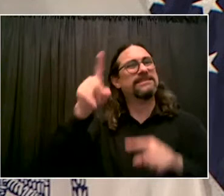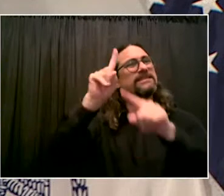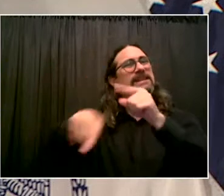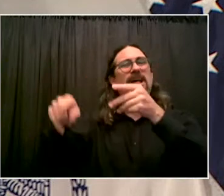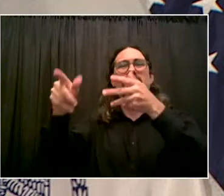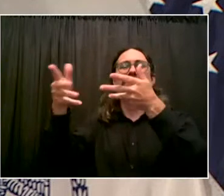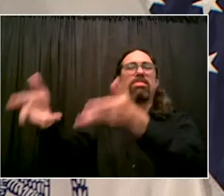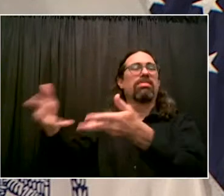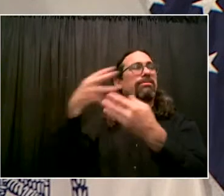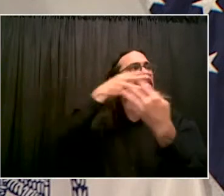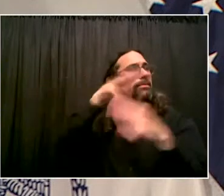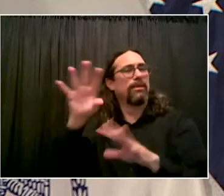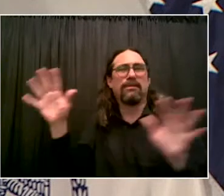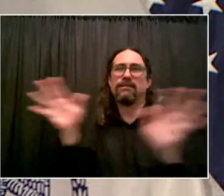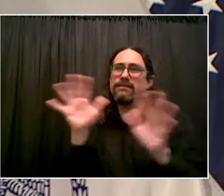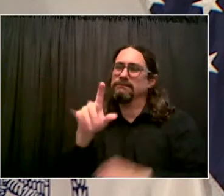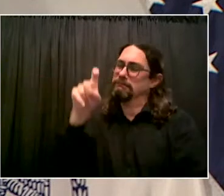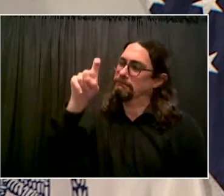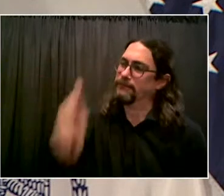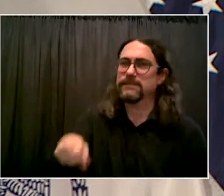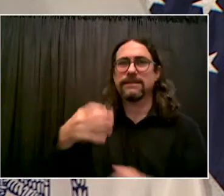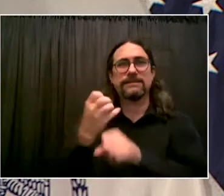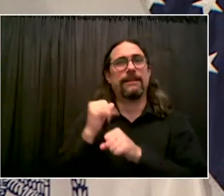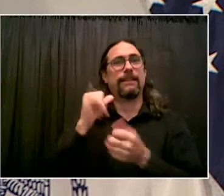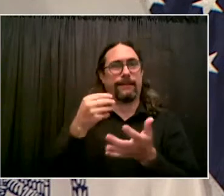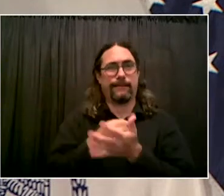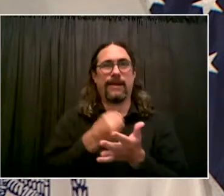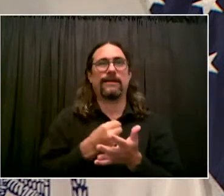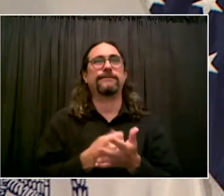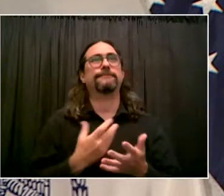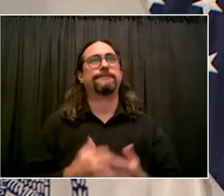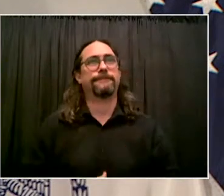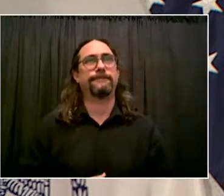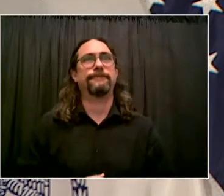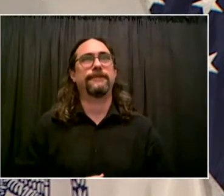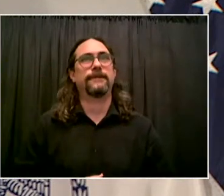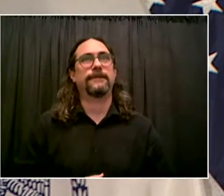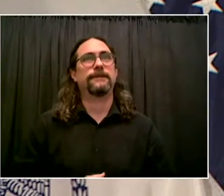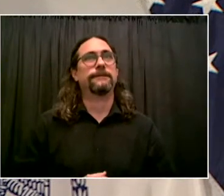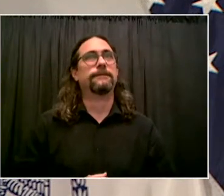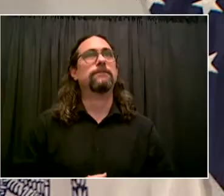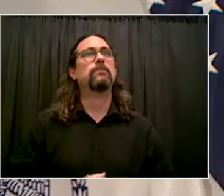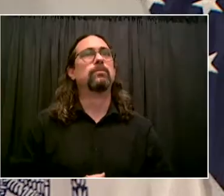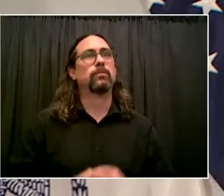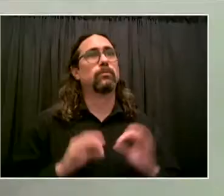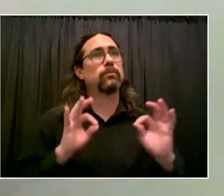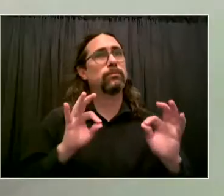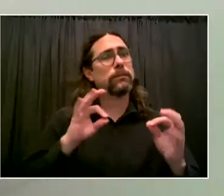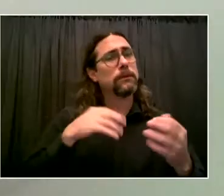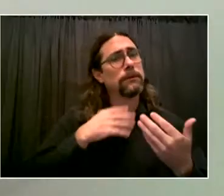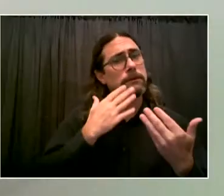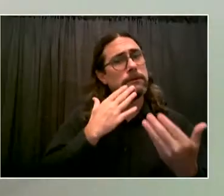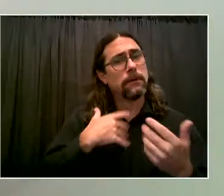AN URGENT ISSUE THAT NEEDS TO MOVE FORWARD. ERIC GOLDSTEIN.